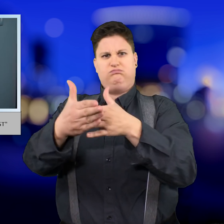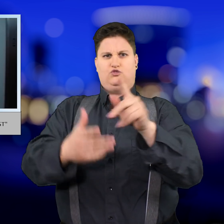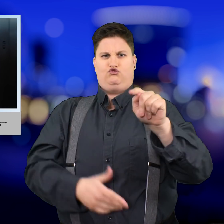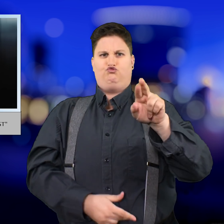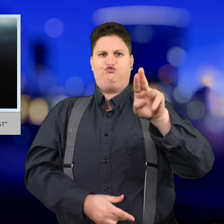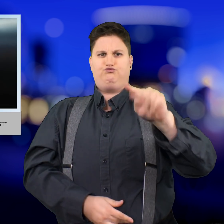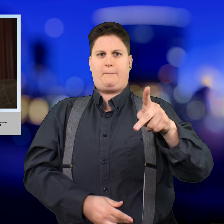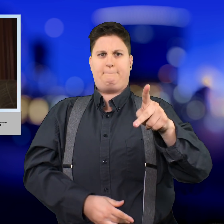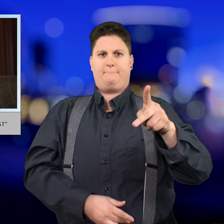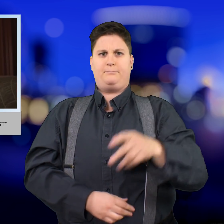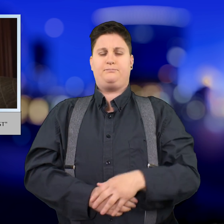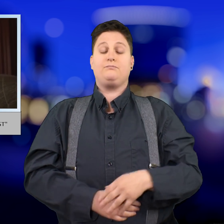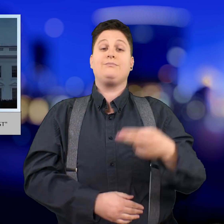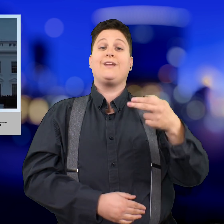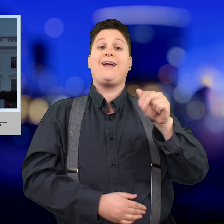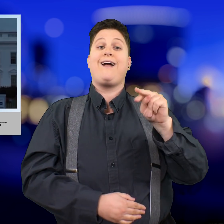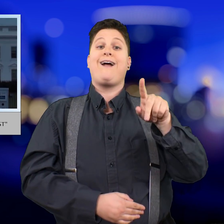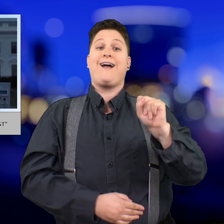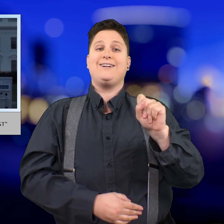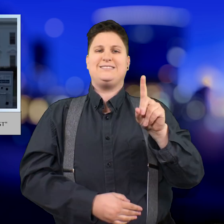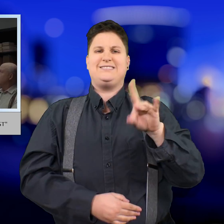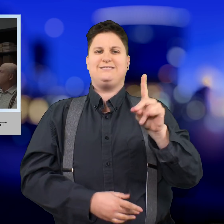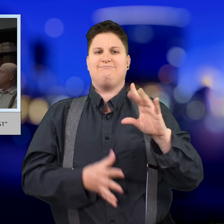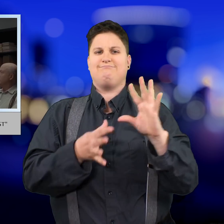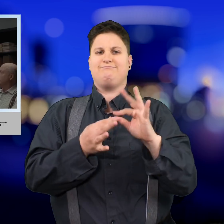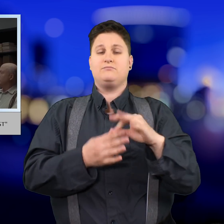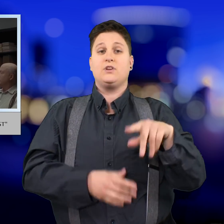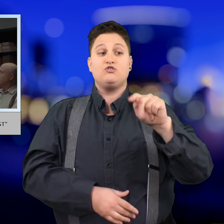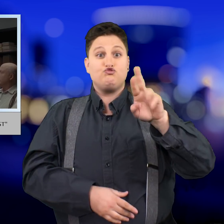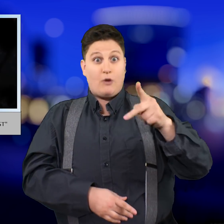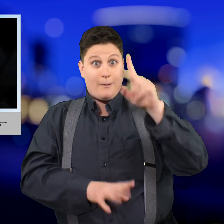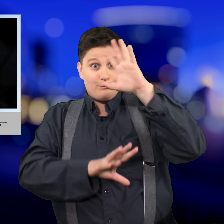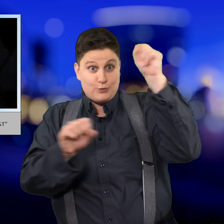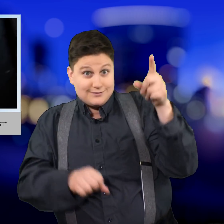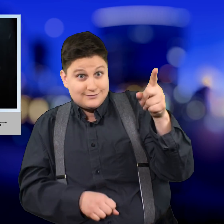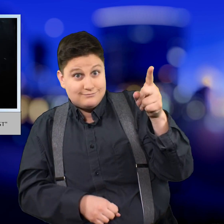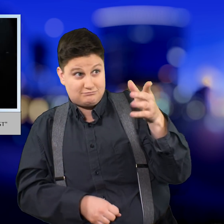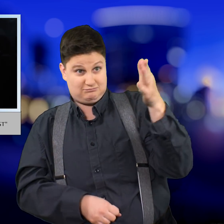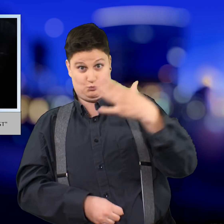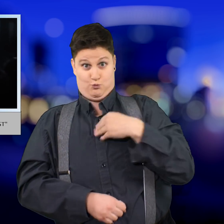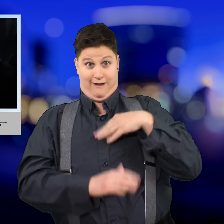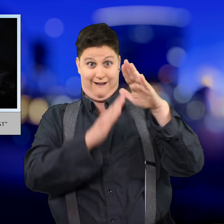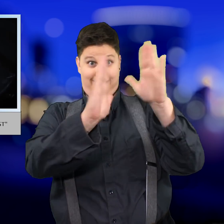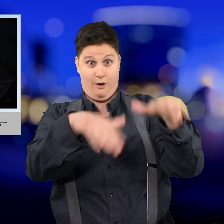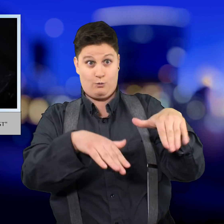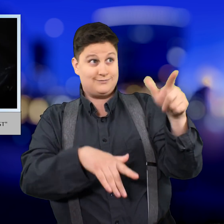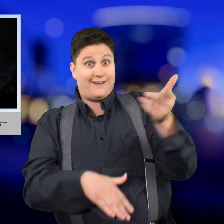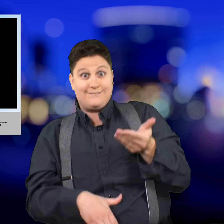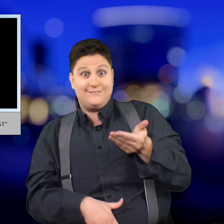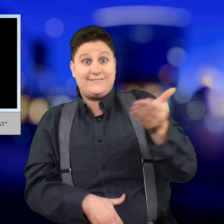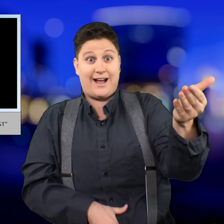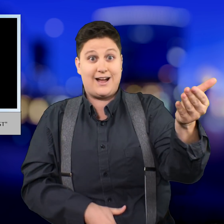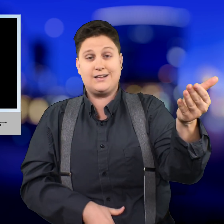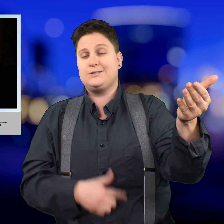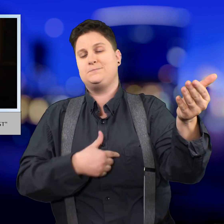to Trump. Hanks himself has said he would not accept an invitation to watch the film at the White